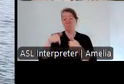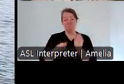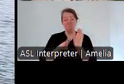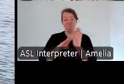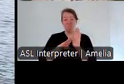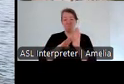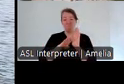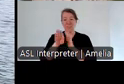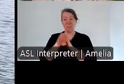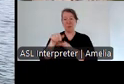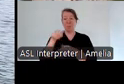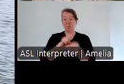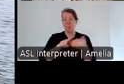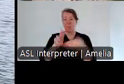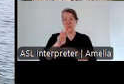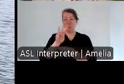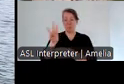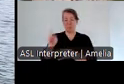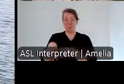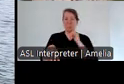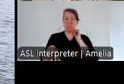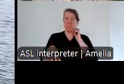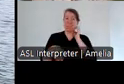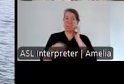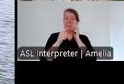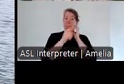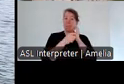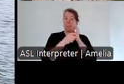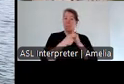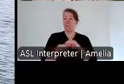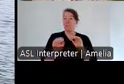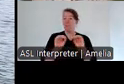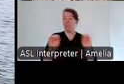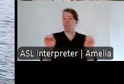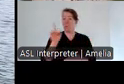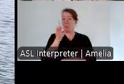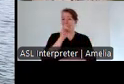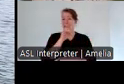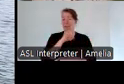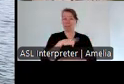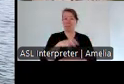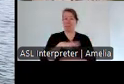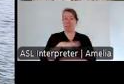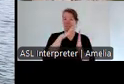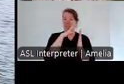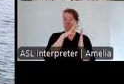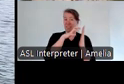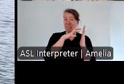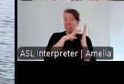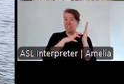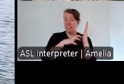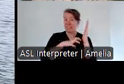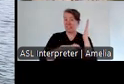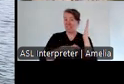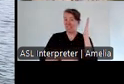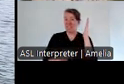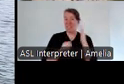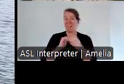Right now I'm looking at the homepage for the No Mouse Challenge, and the homepage has a lot of text in it, a lot of instructions about how to do the No Mouse Challenge.